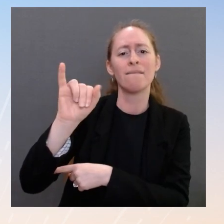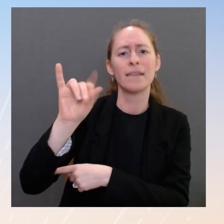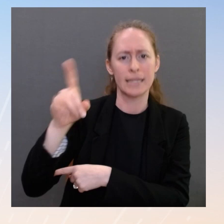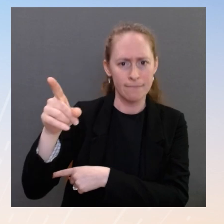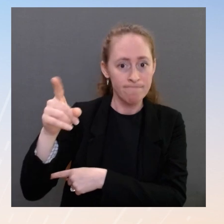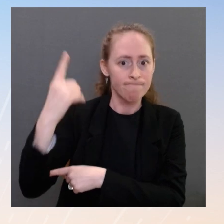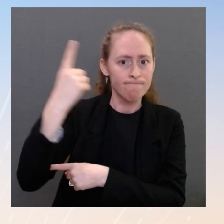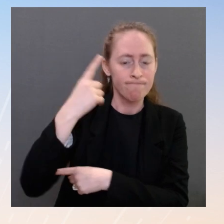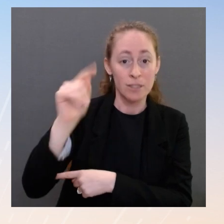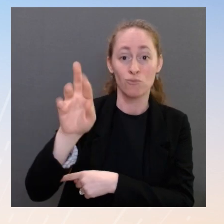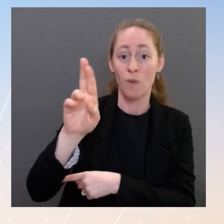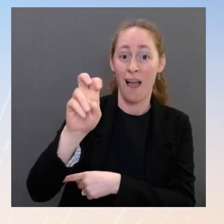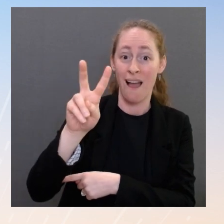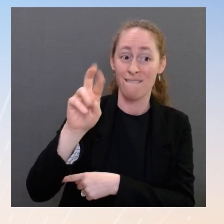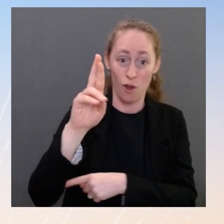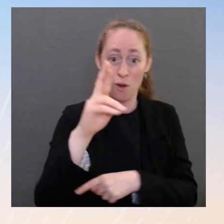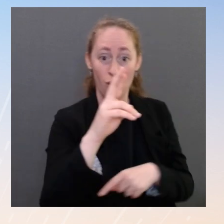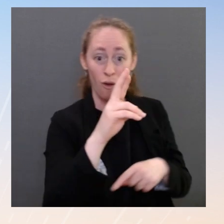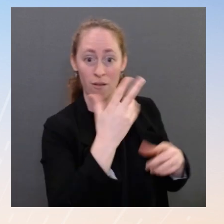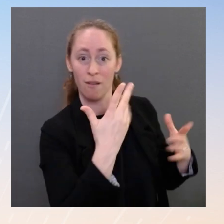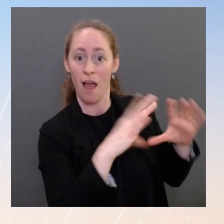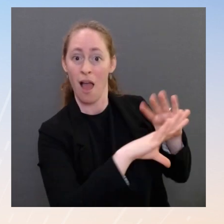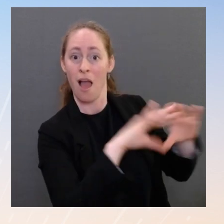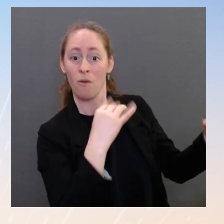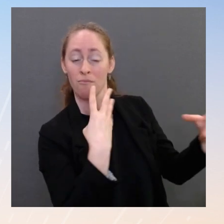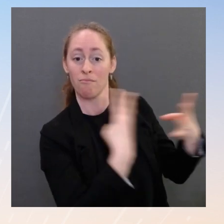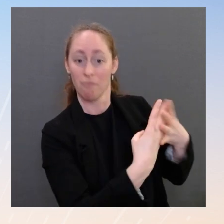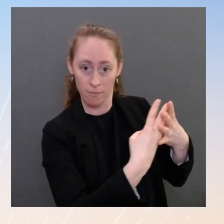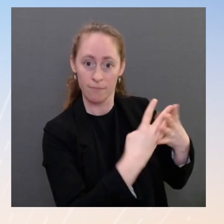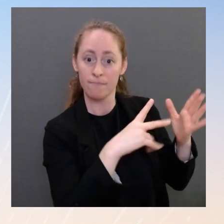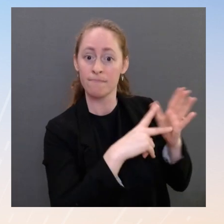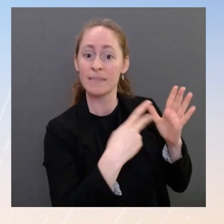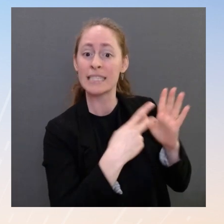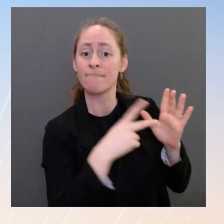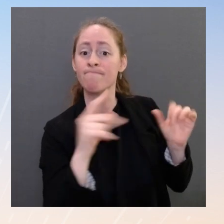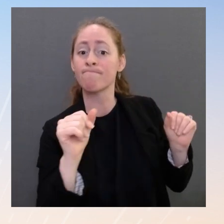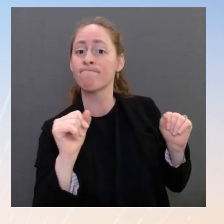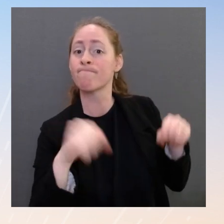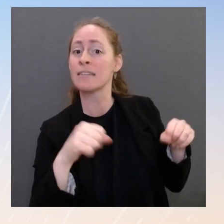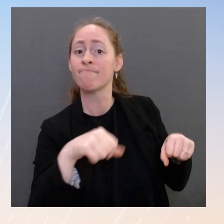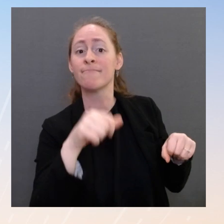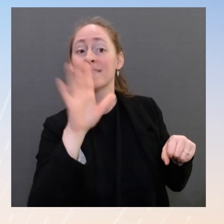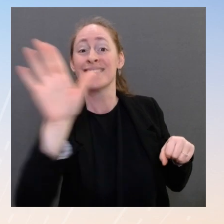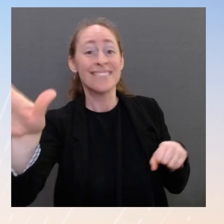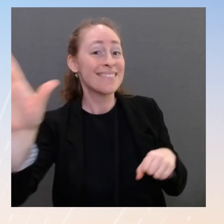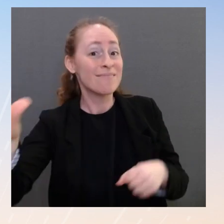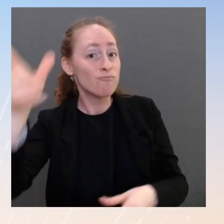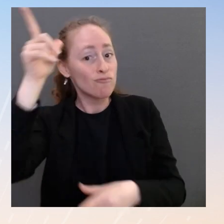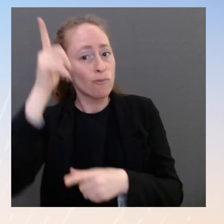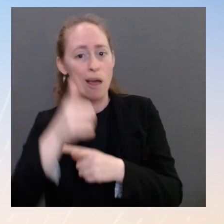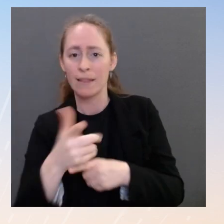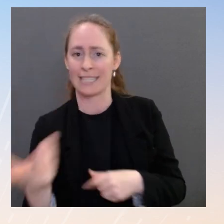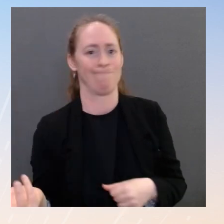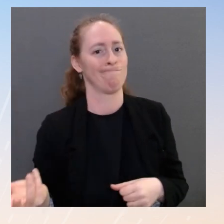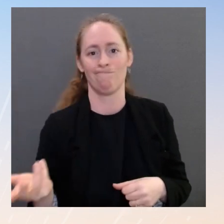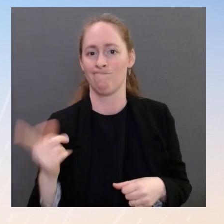because Russia obviously was -- you know, wanted Yaroshenko's release for years now, and now that it's happened,